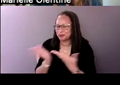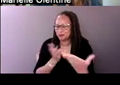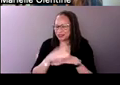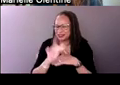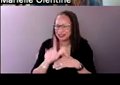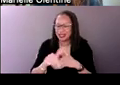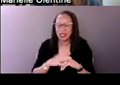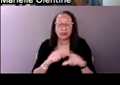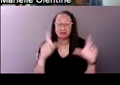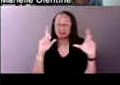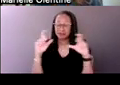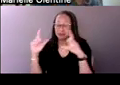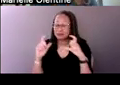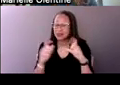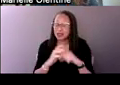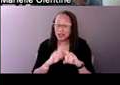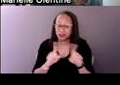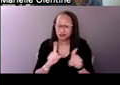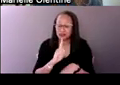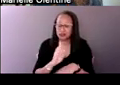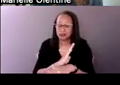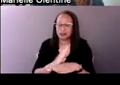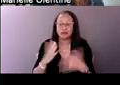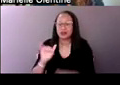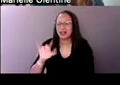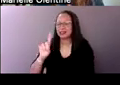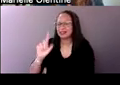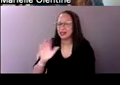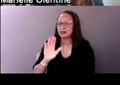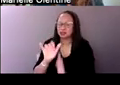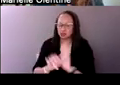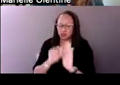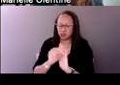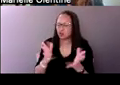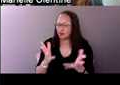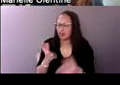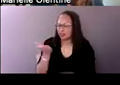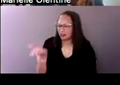this workshop, which is that this seminar is about building power for filmmakers.